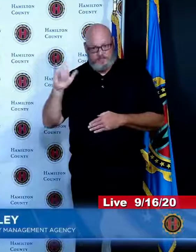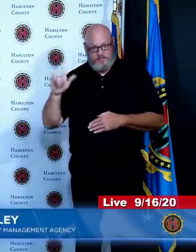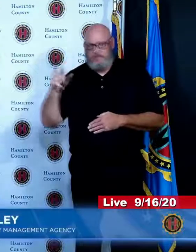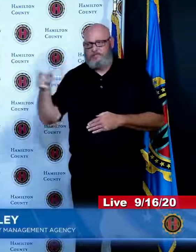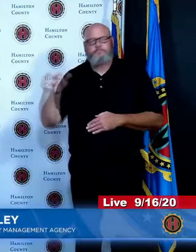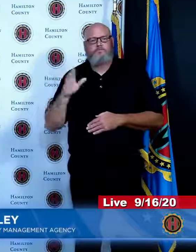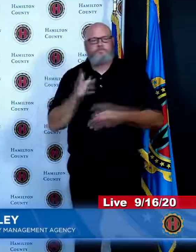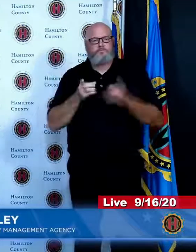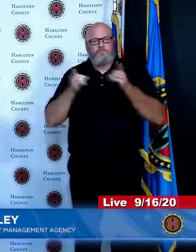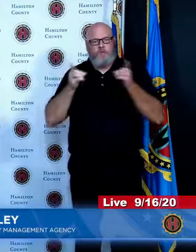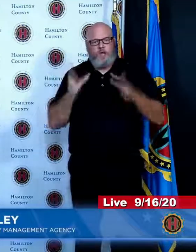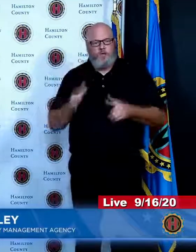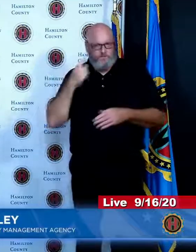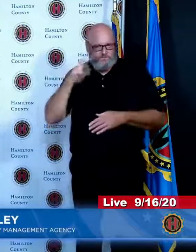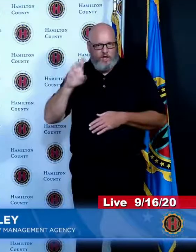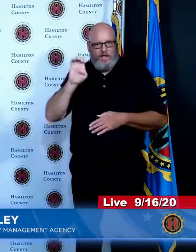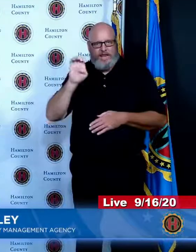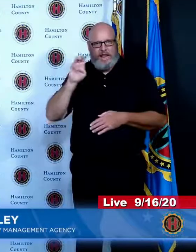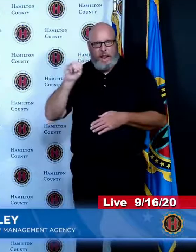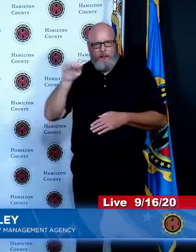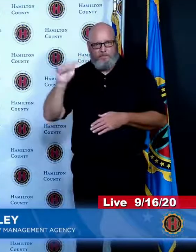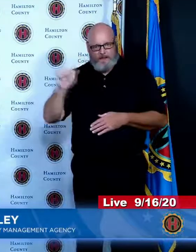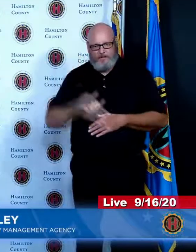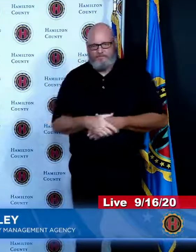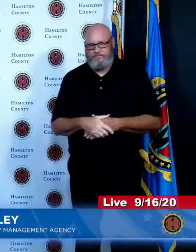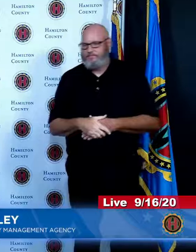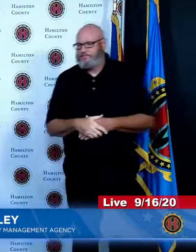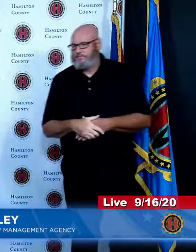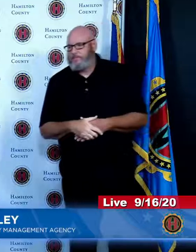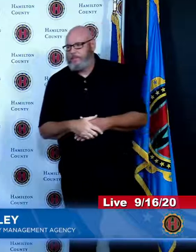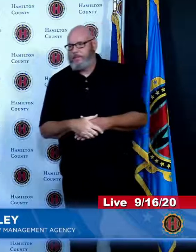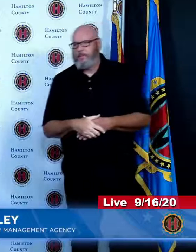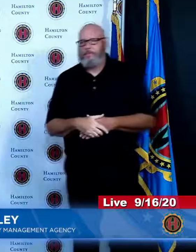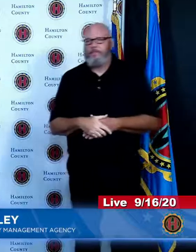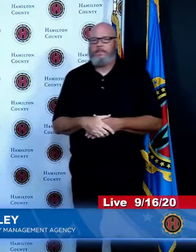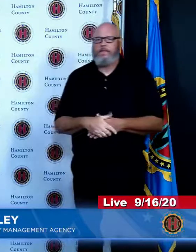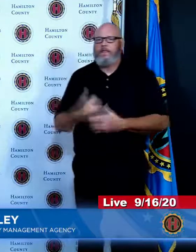thank you Commissioner Driehaus as many of you may know or may not know we